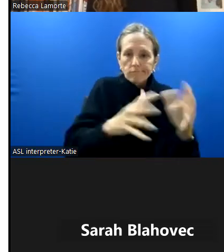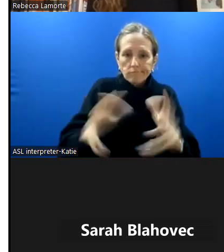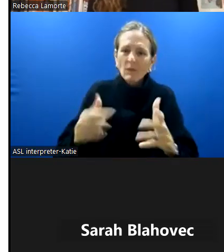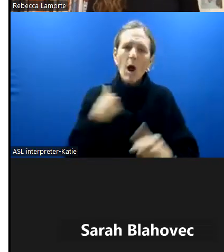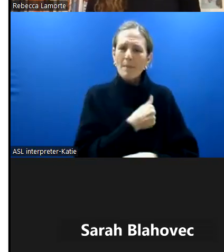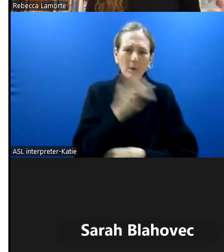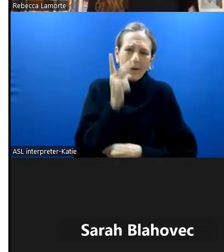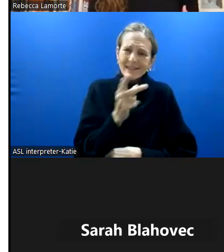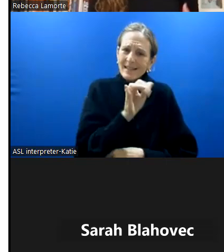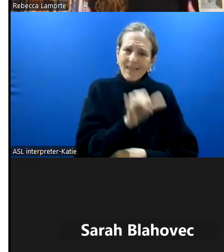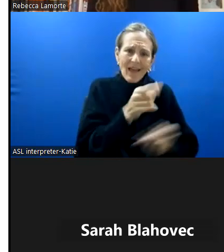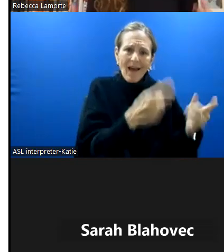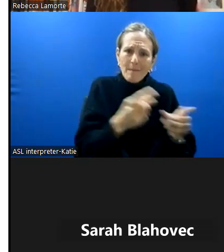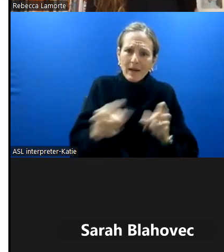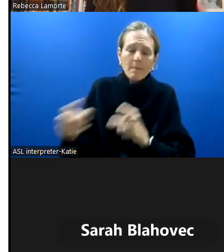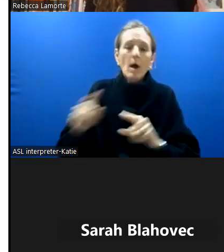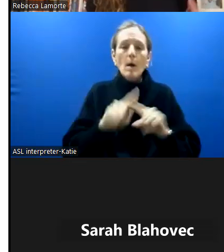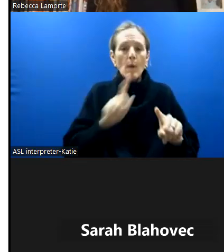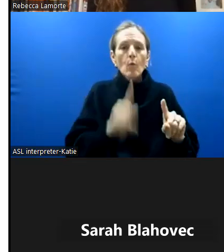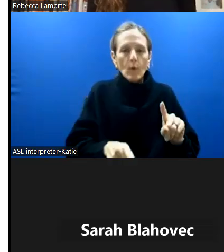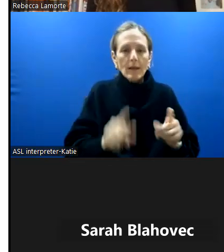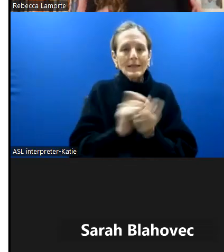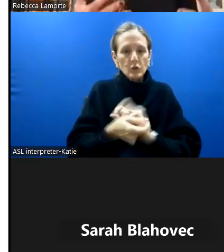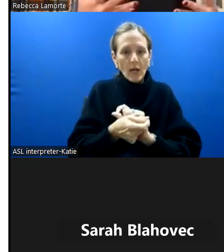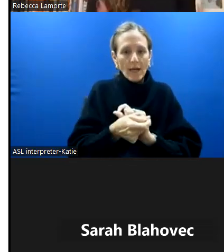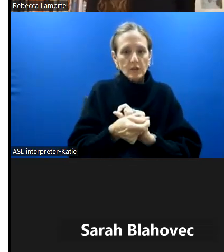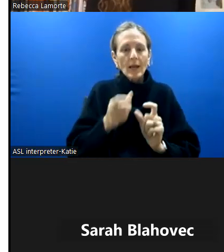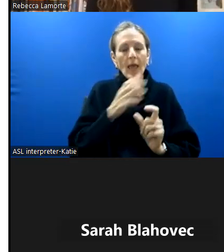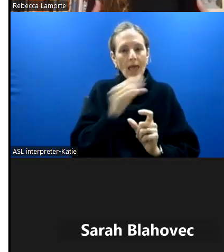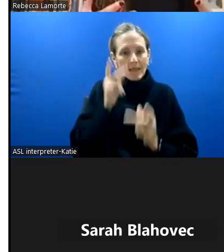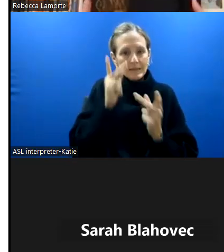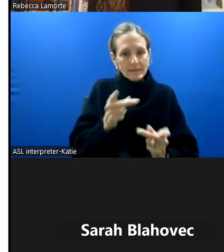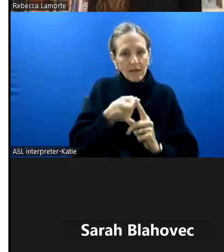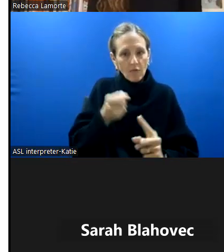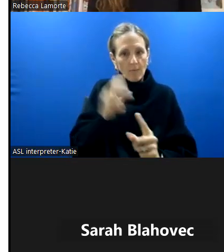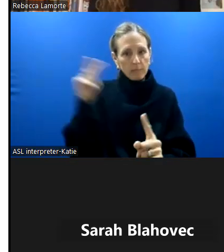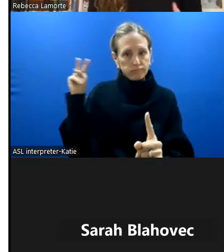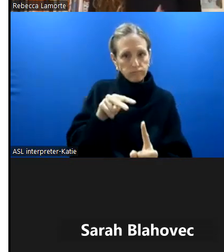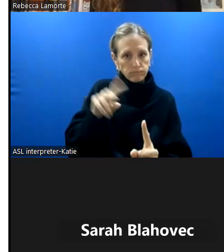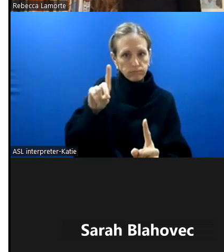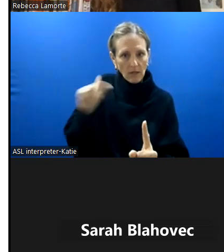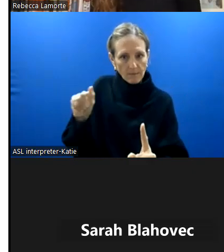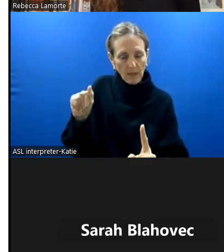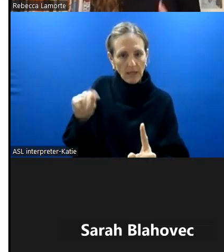But viewing this through a lens of intersectionality where disabled people, disability issues, disability rights,